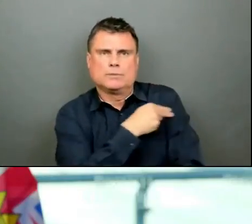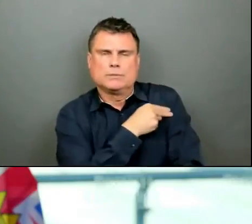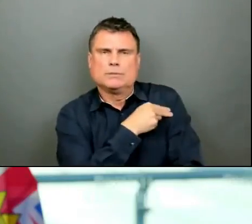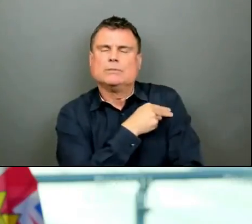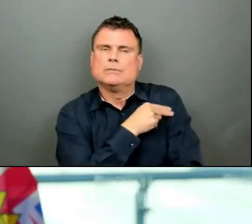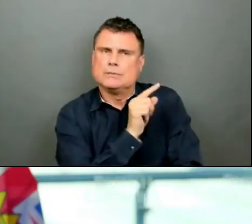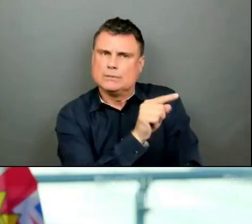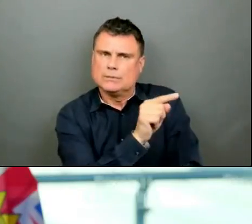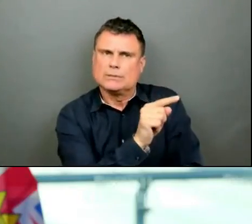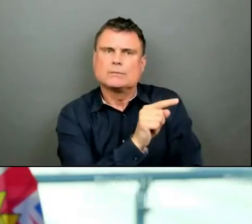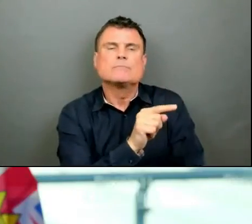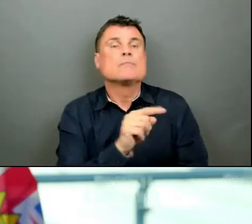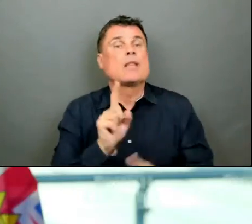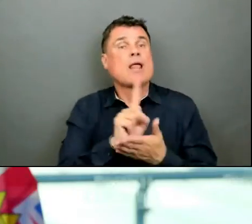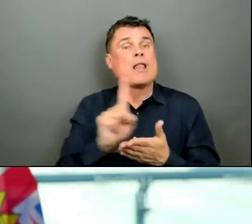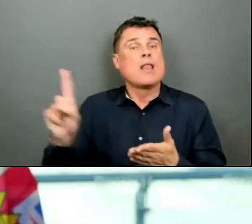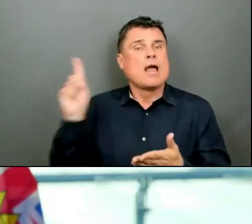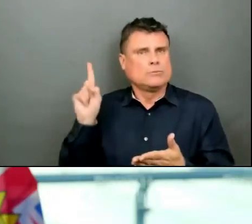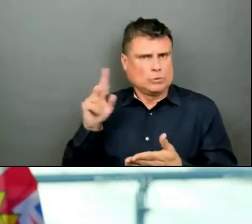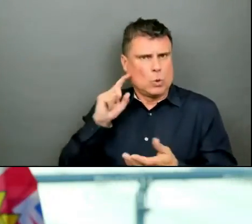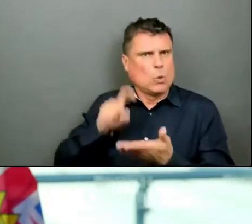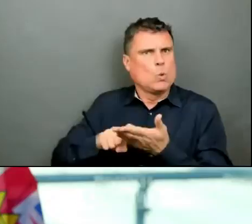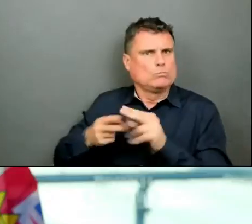the last